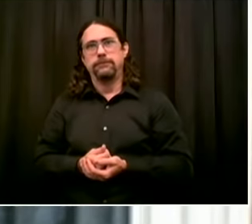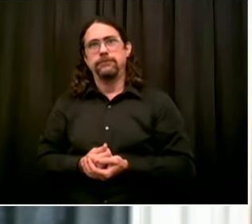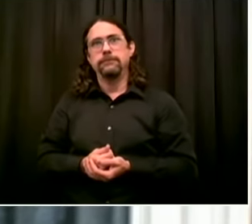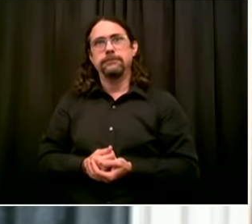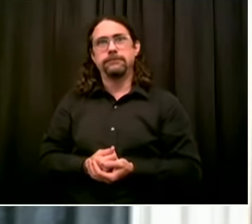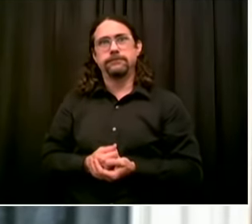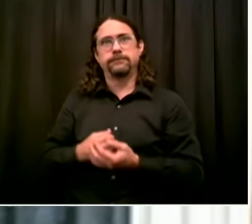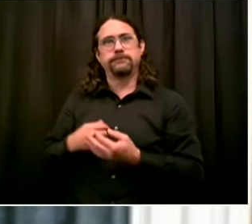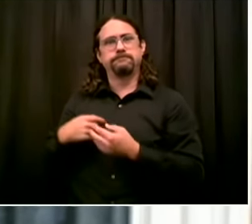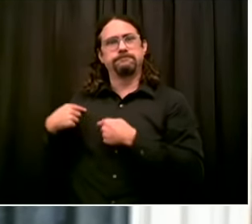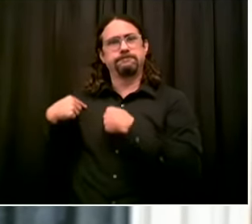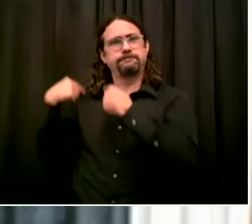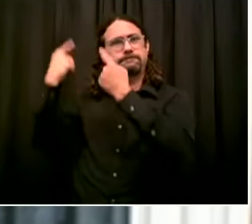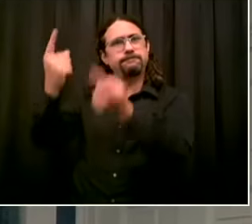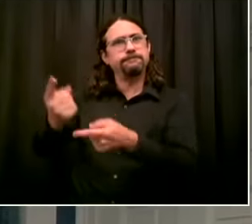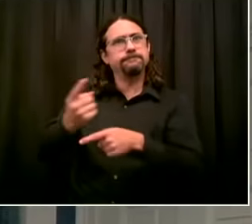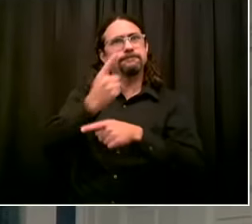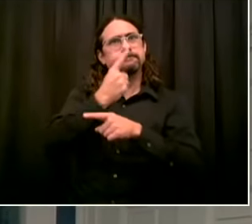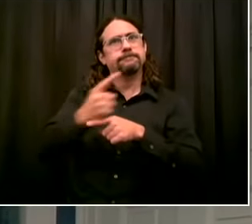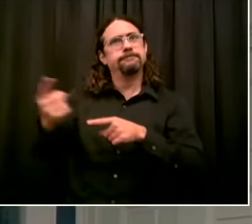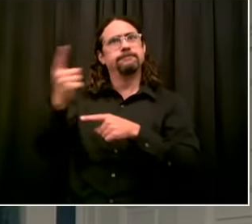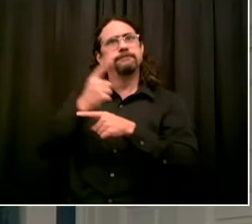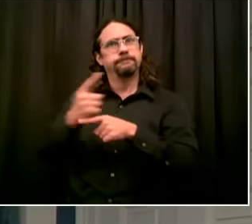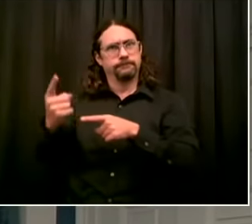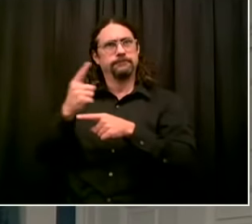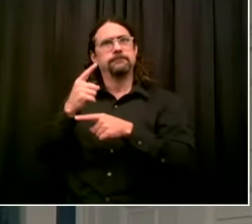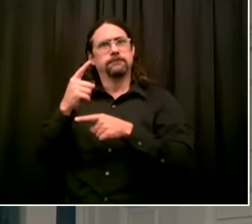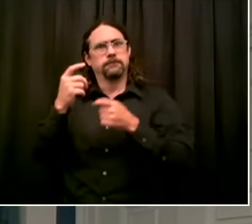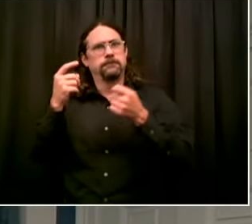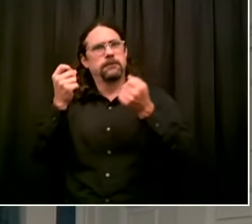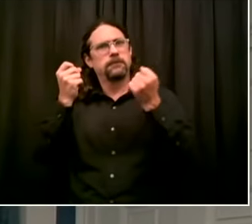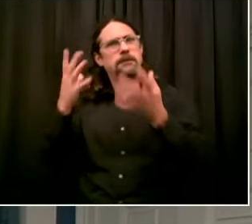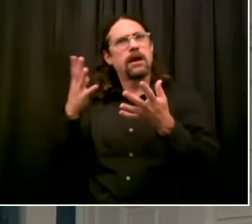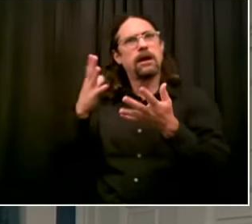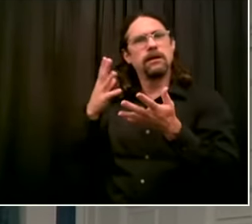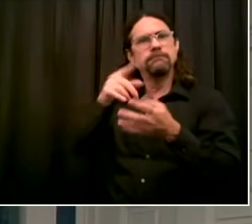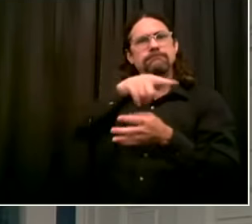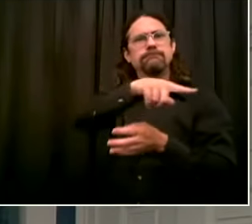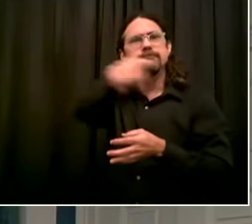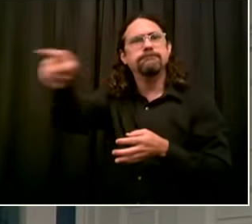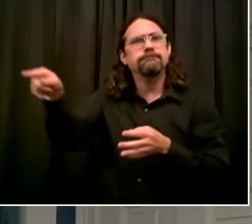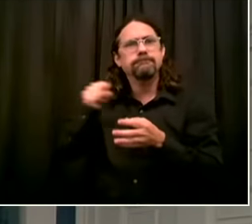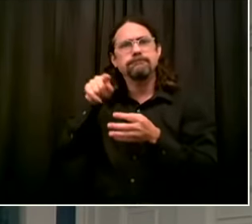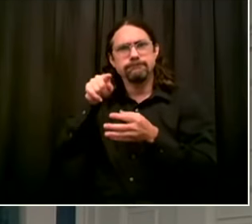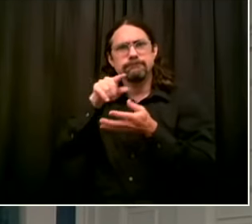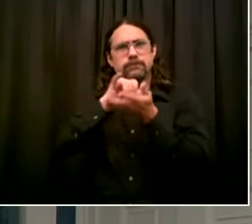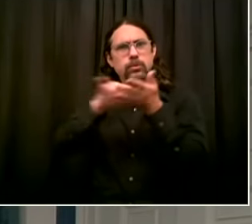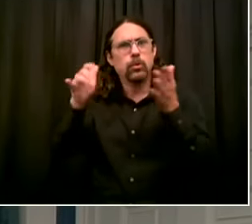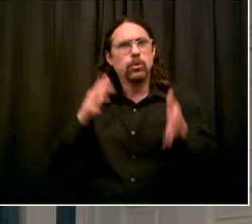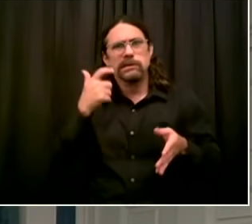BRINGING TO BEAR